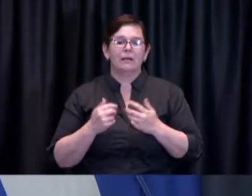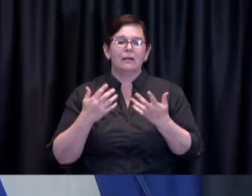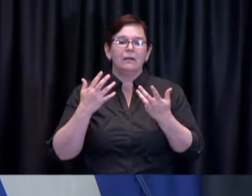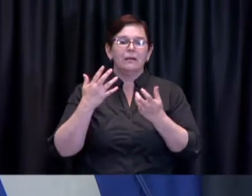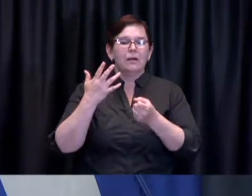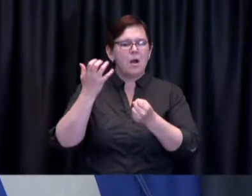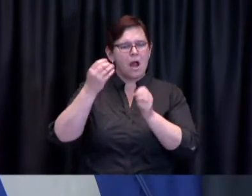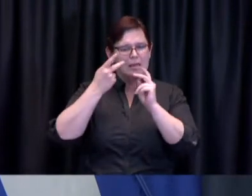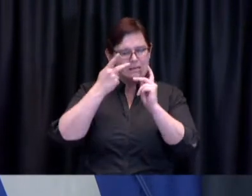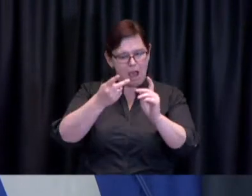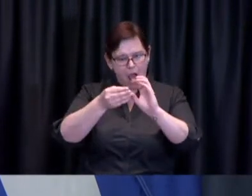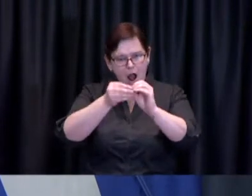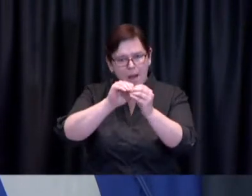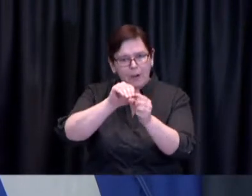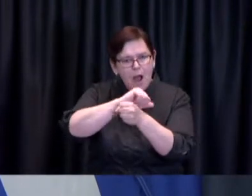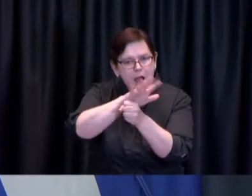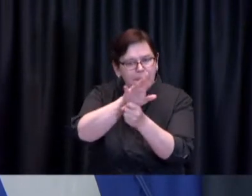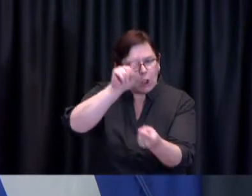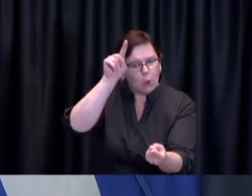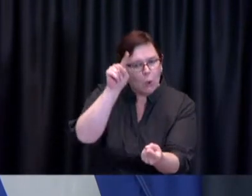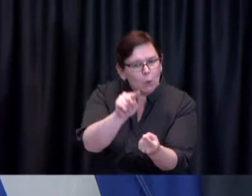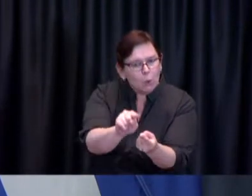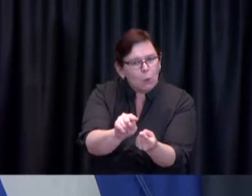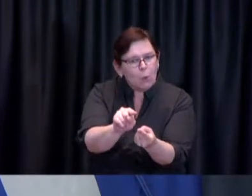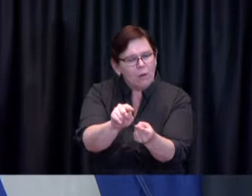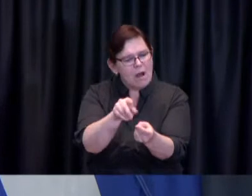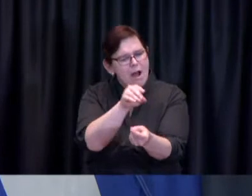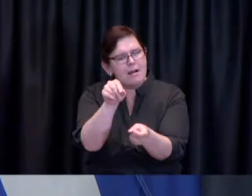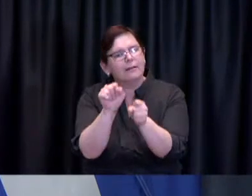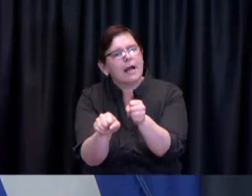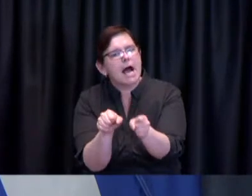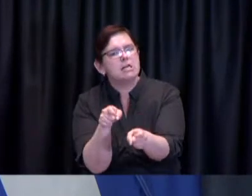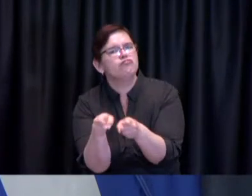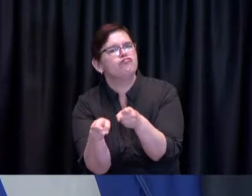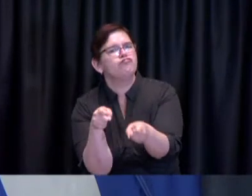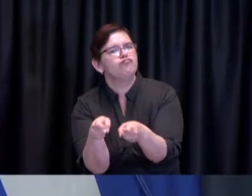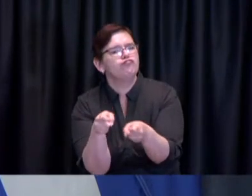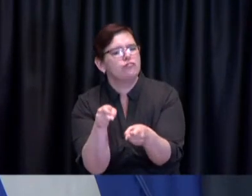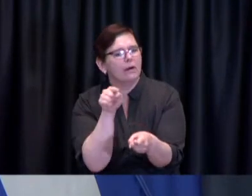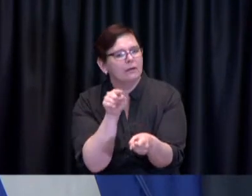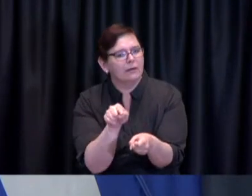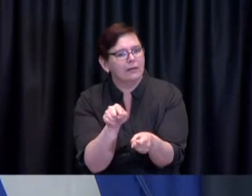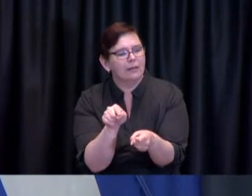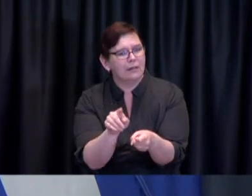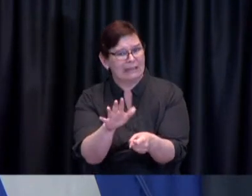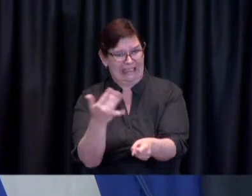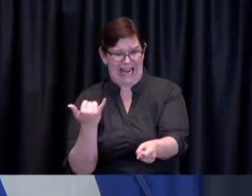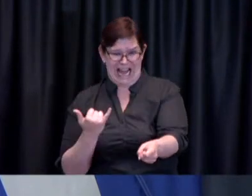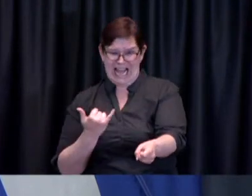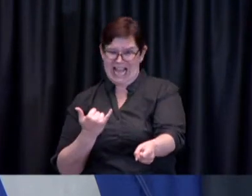and at a controllable level we are at a very important time I think in our COVID response